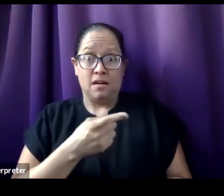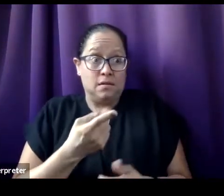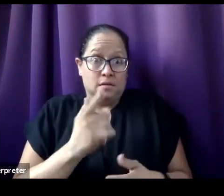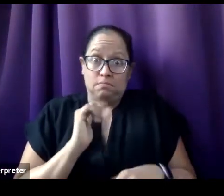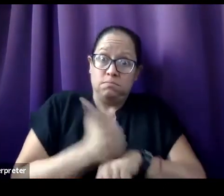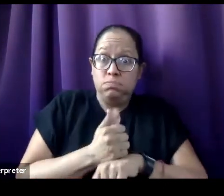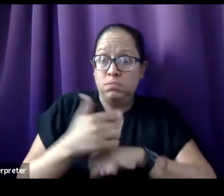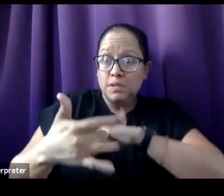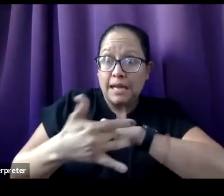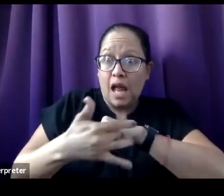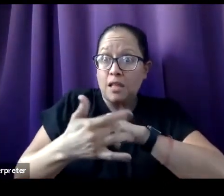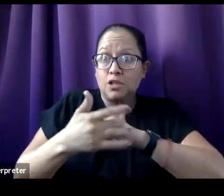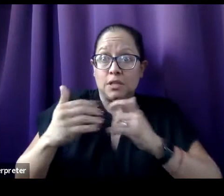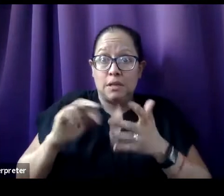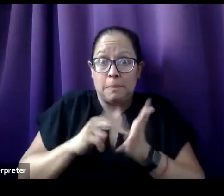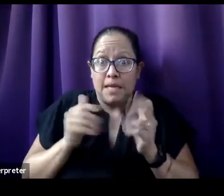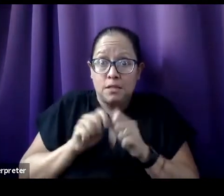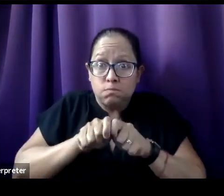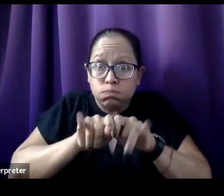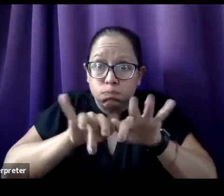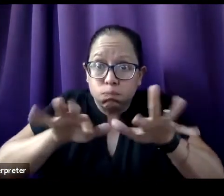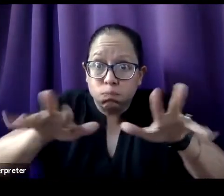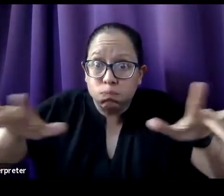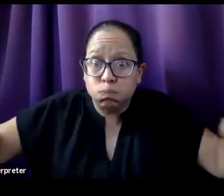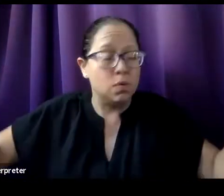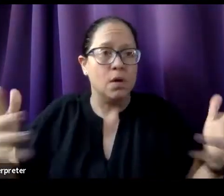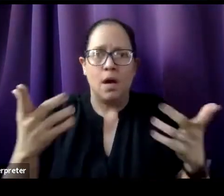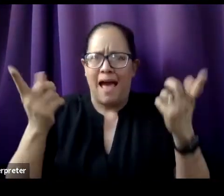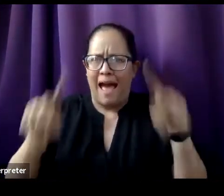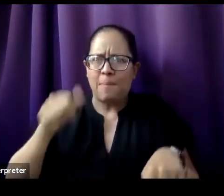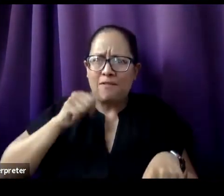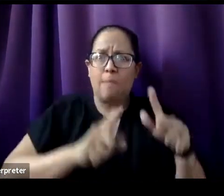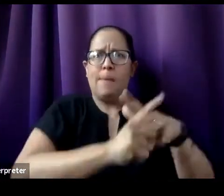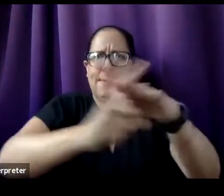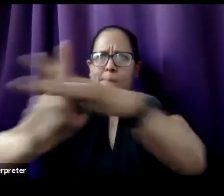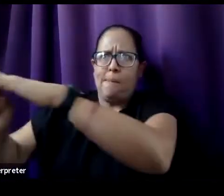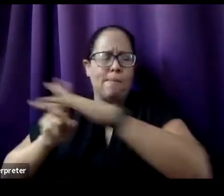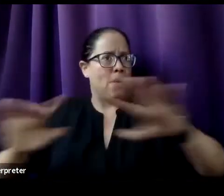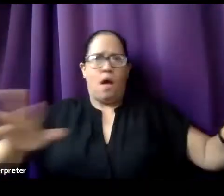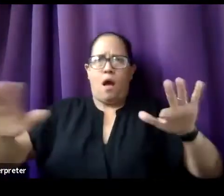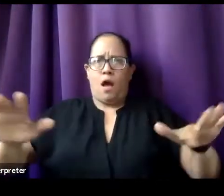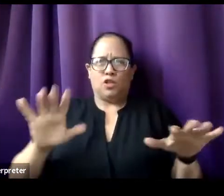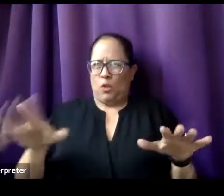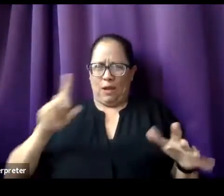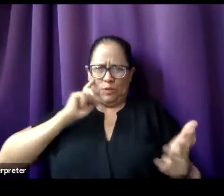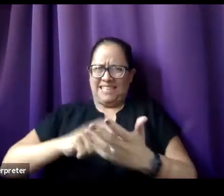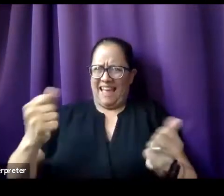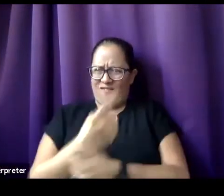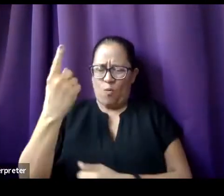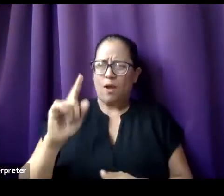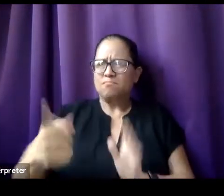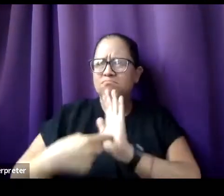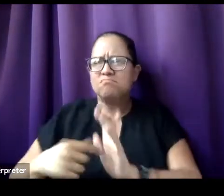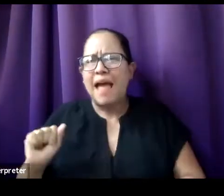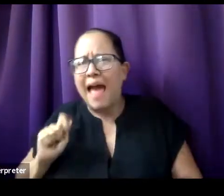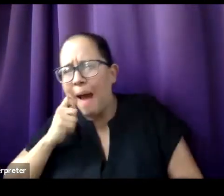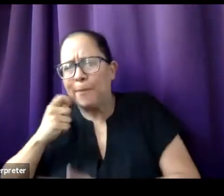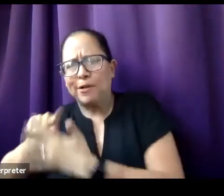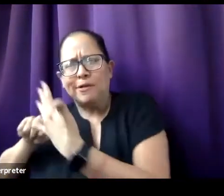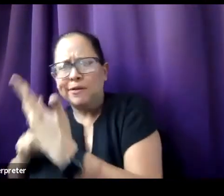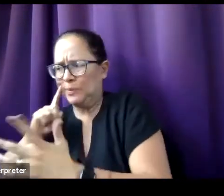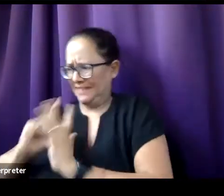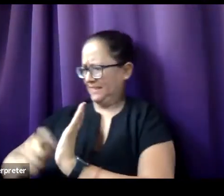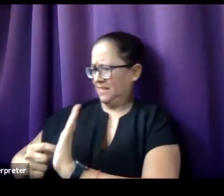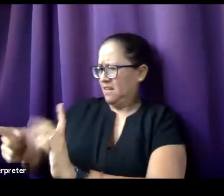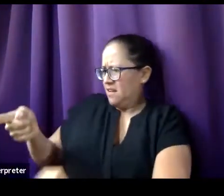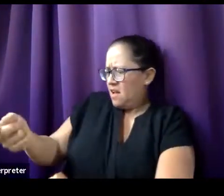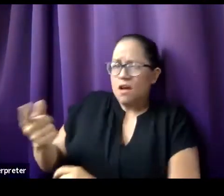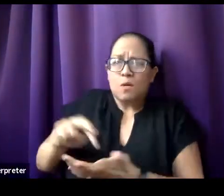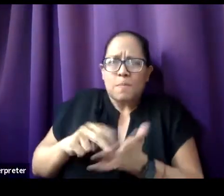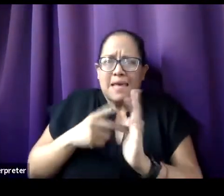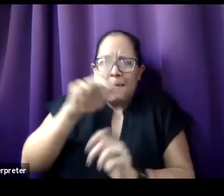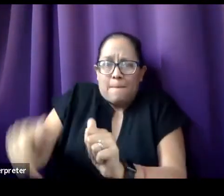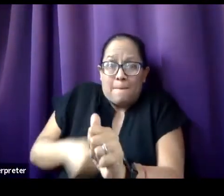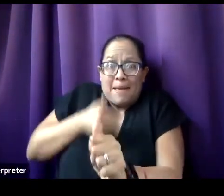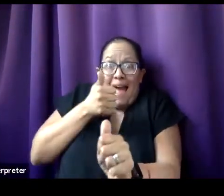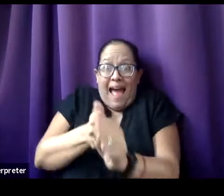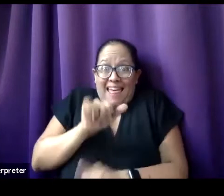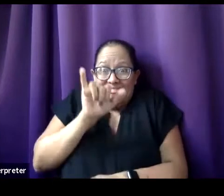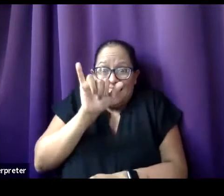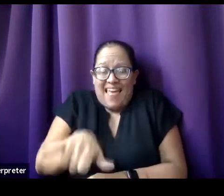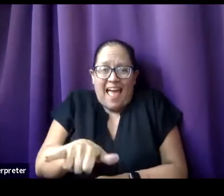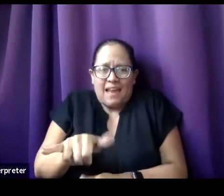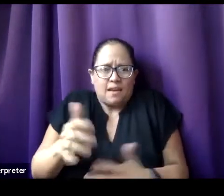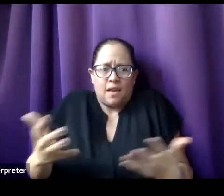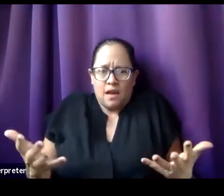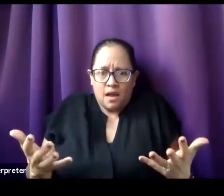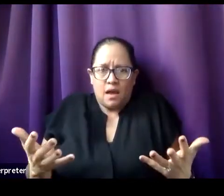So it gives me a chance to think about this term scale that has come to mean success in most Computer Science and Engineering, and particularly when it transfers to commercial tech environments.